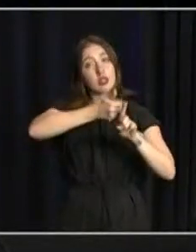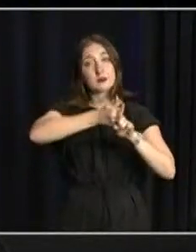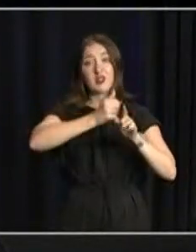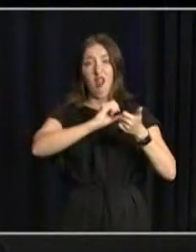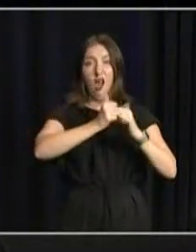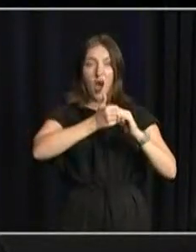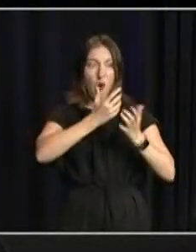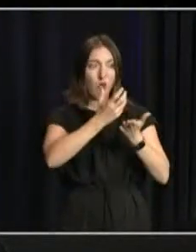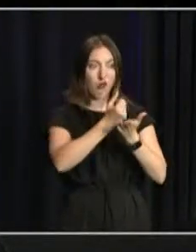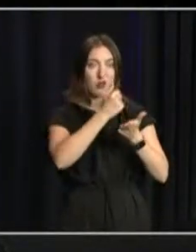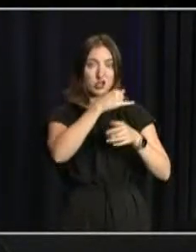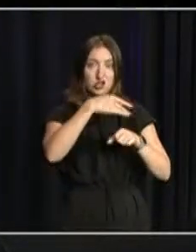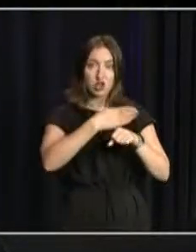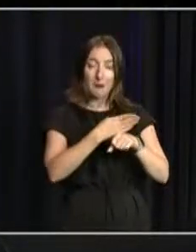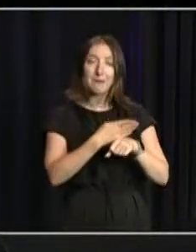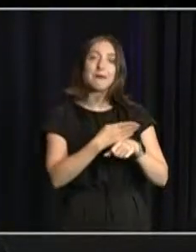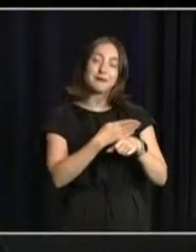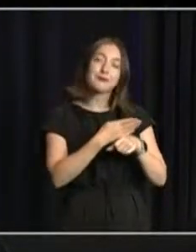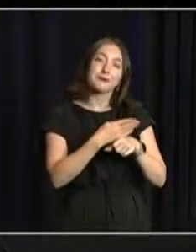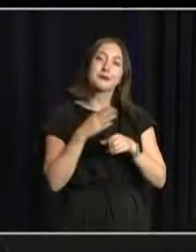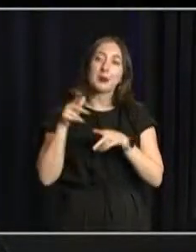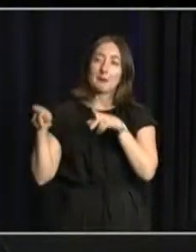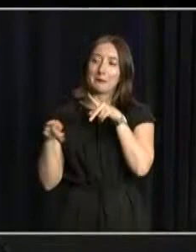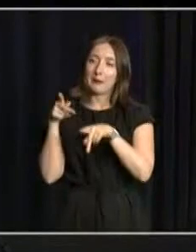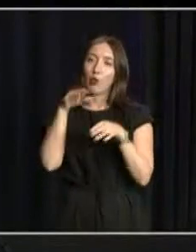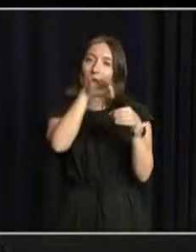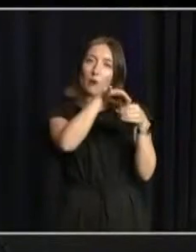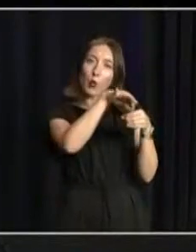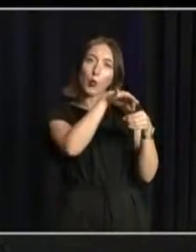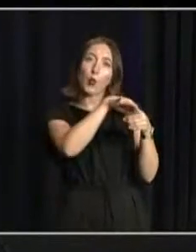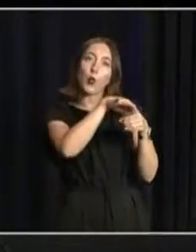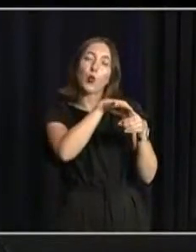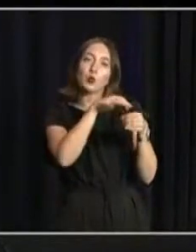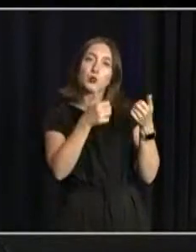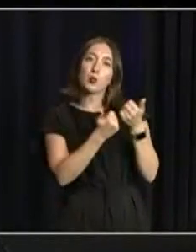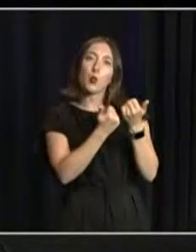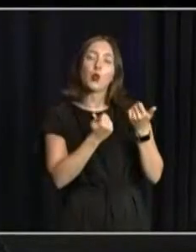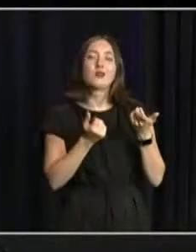judicial conduct set by the state. And so I'm sure that they will be looking into it.